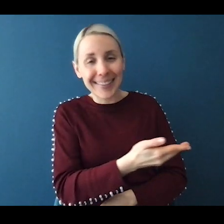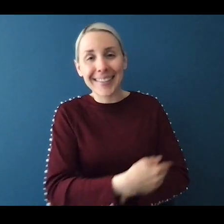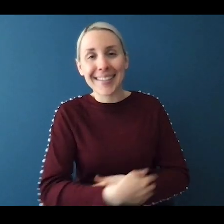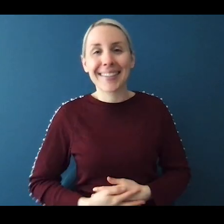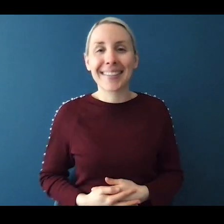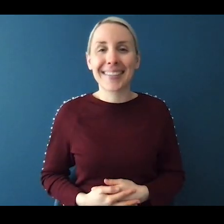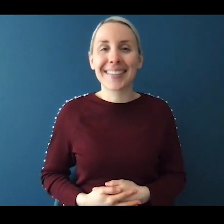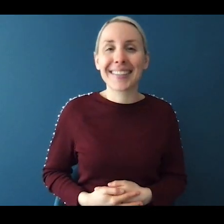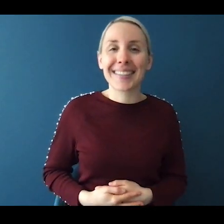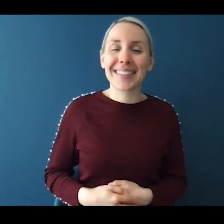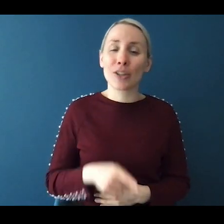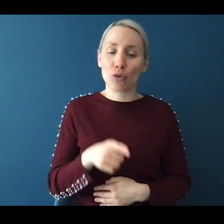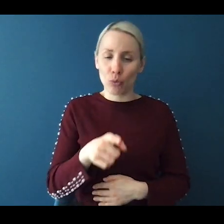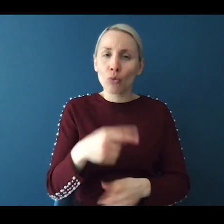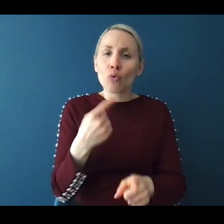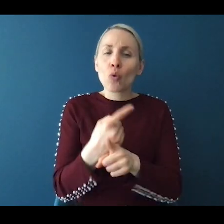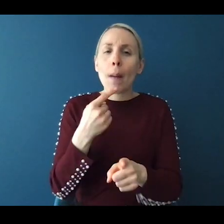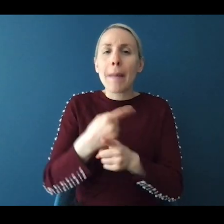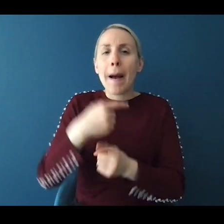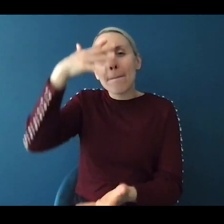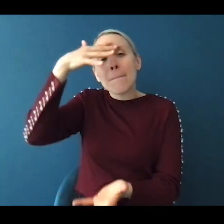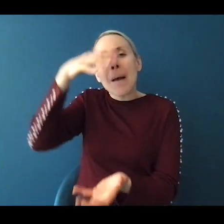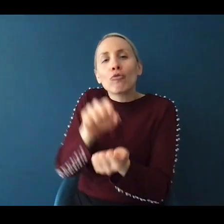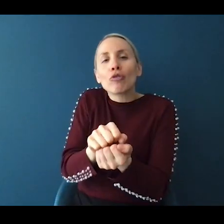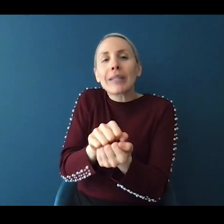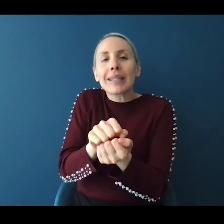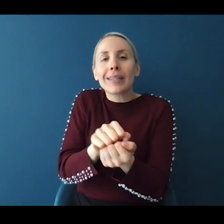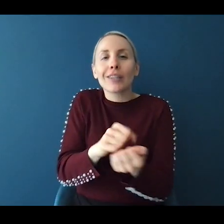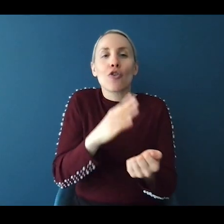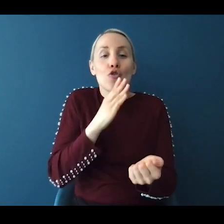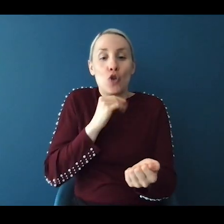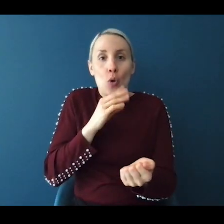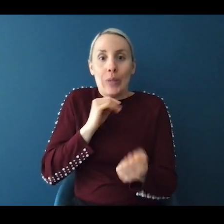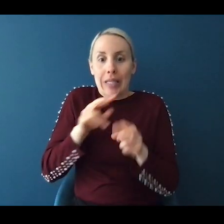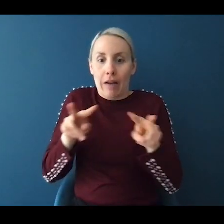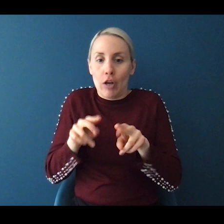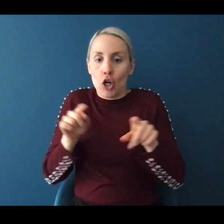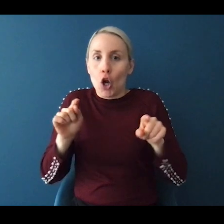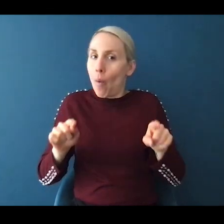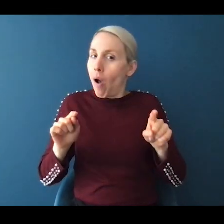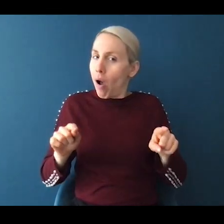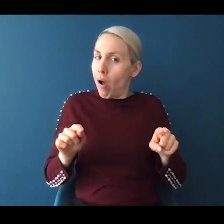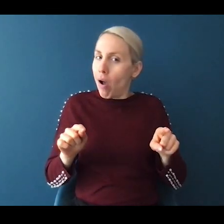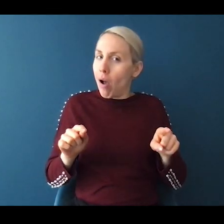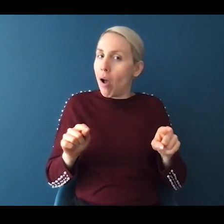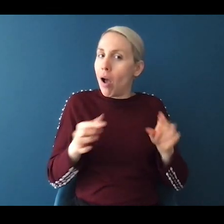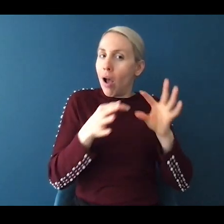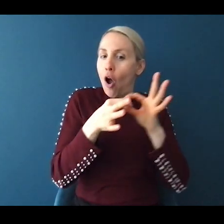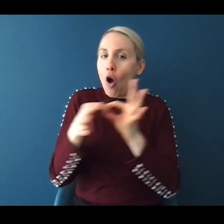way that you talk about memory and that use of video actually being more around the image